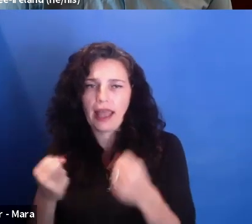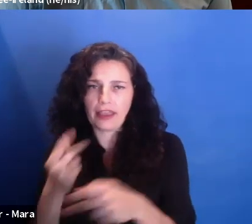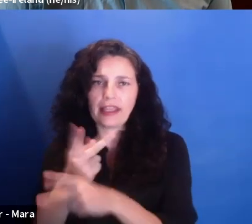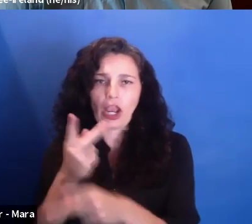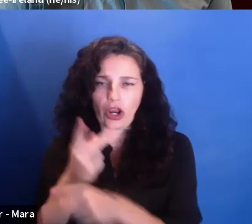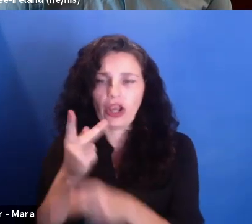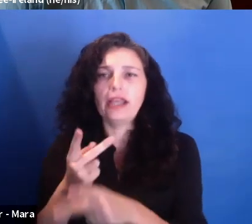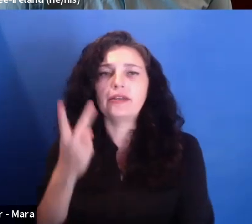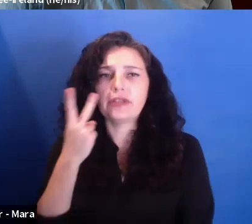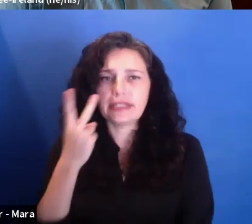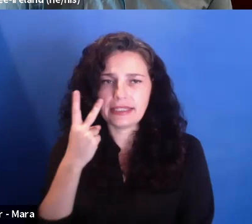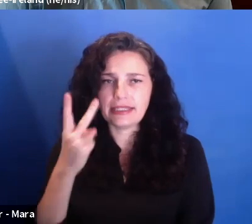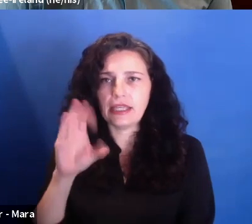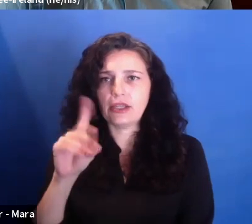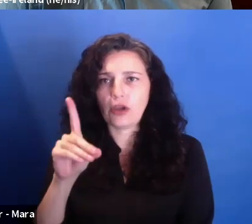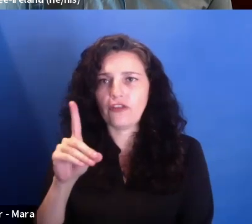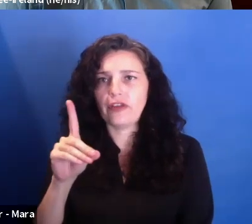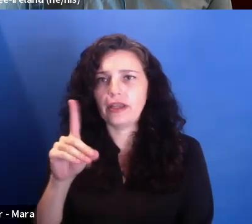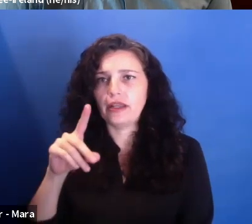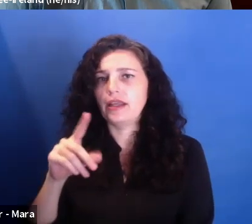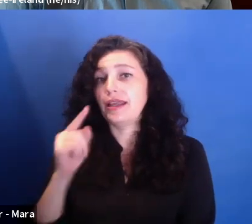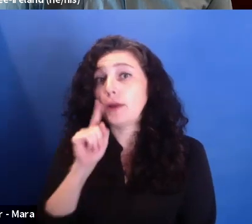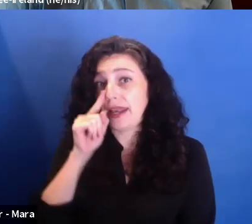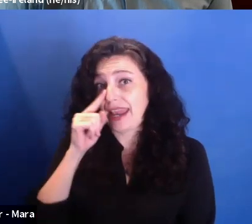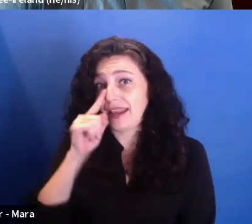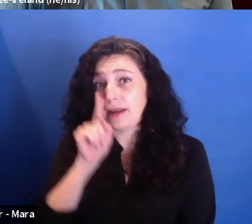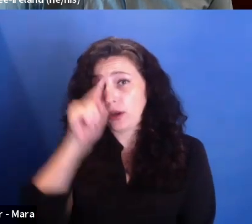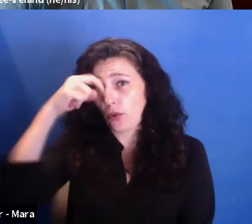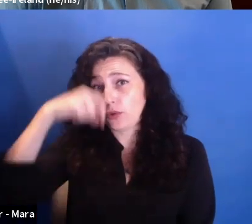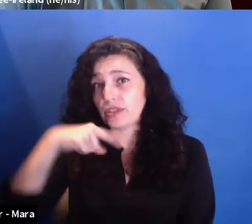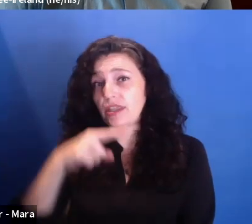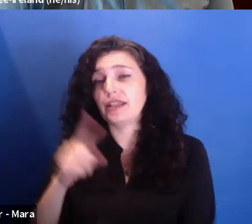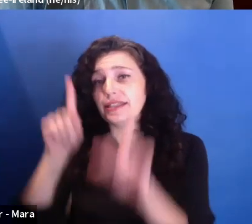COVID PCR nasal testing, but they are not RNs. "I have a lab license.